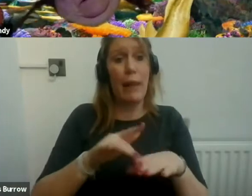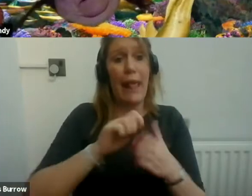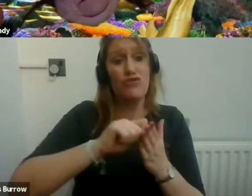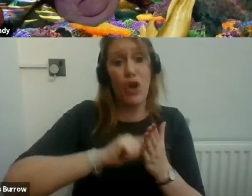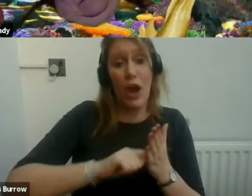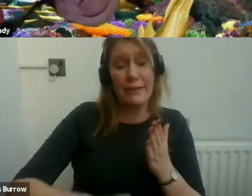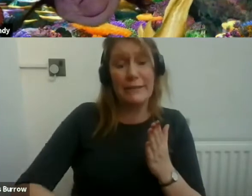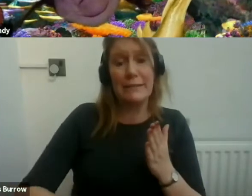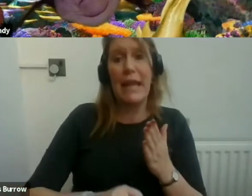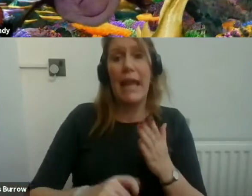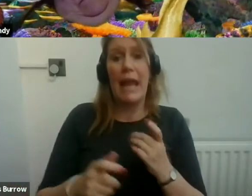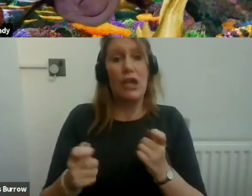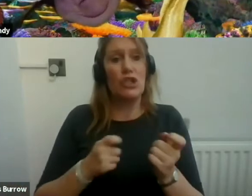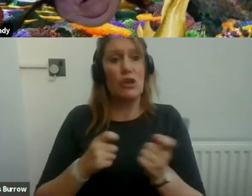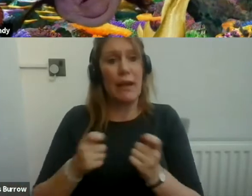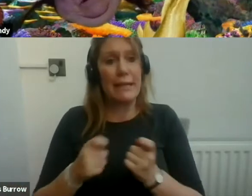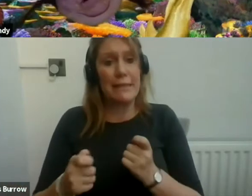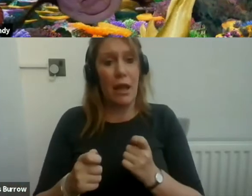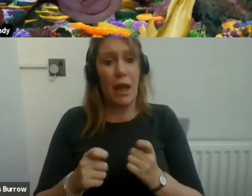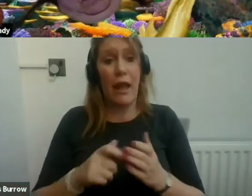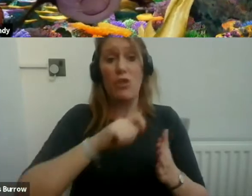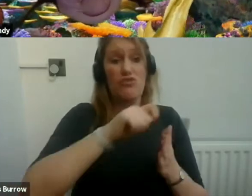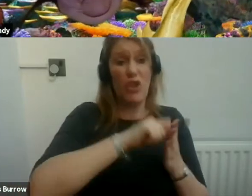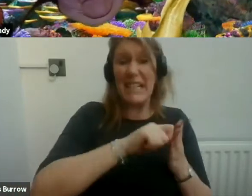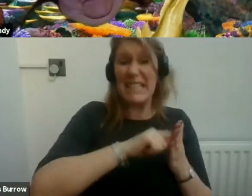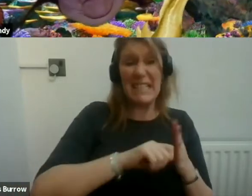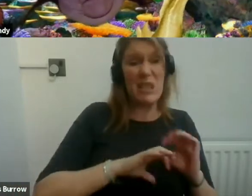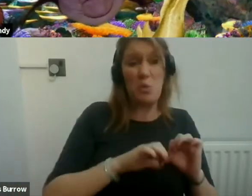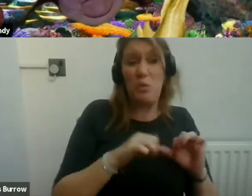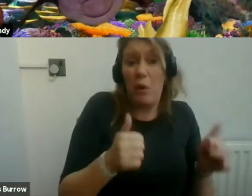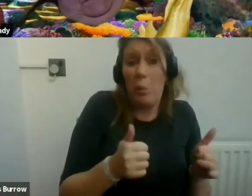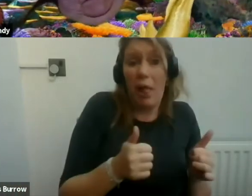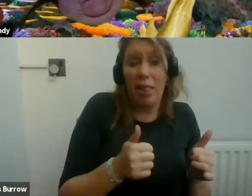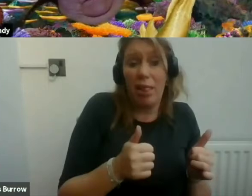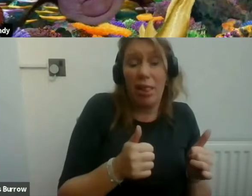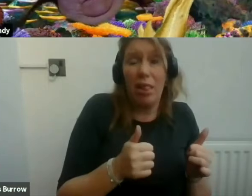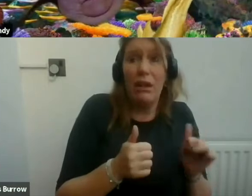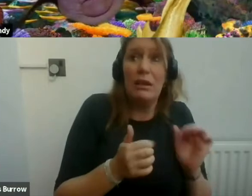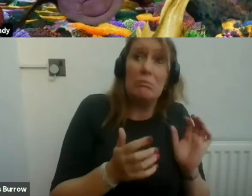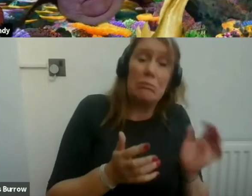very well in the writing side of things.